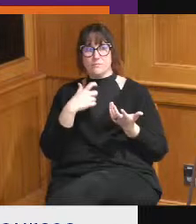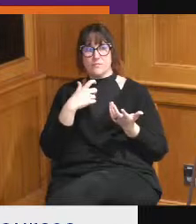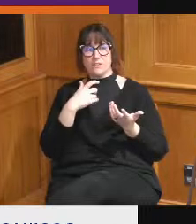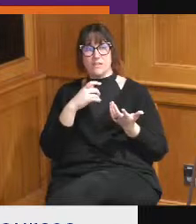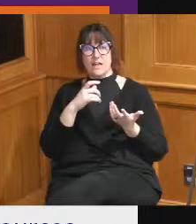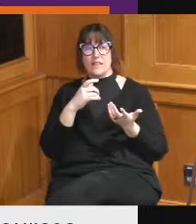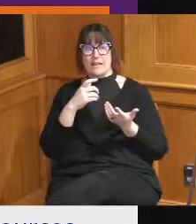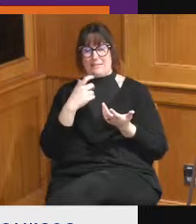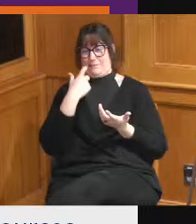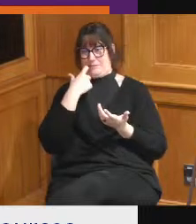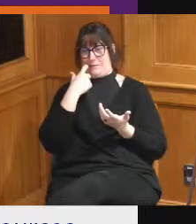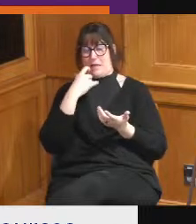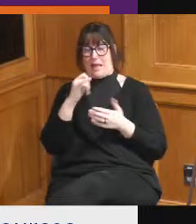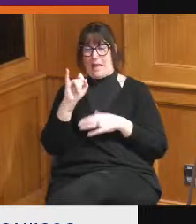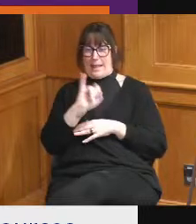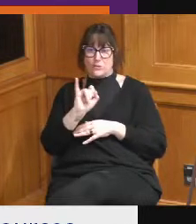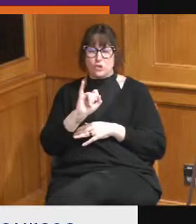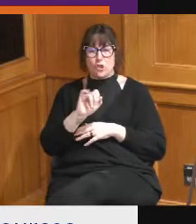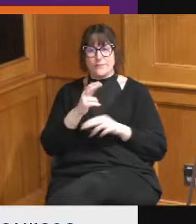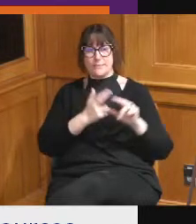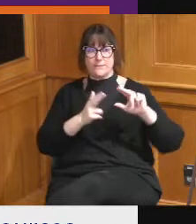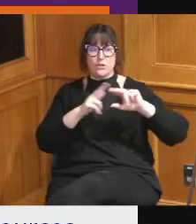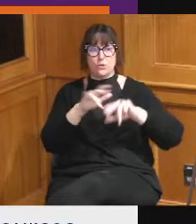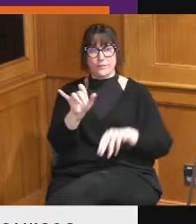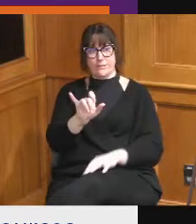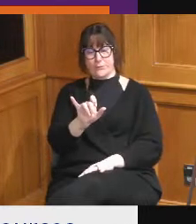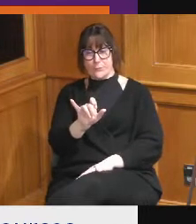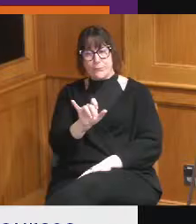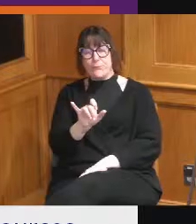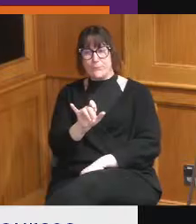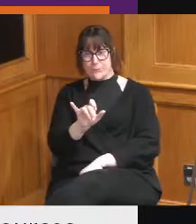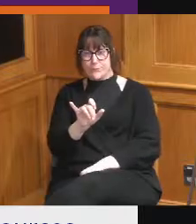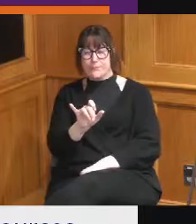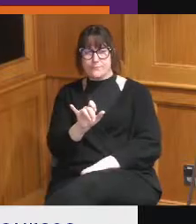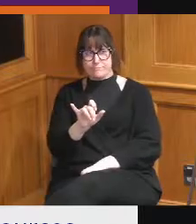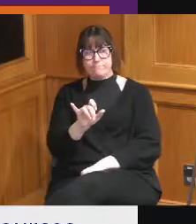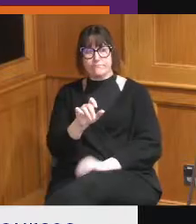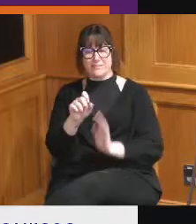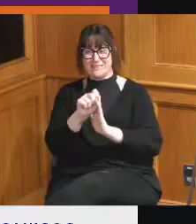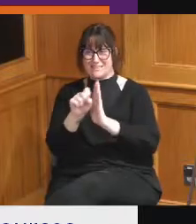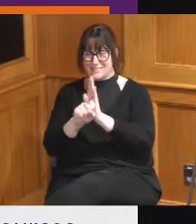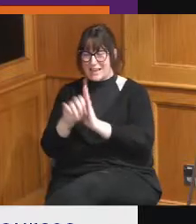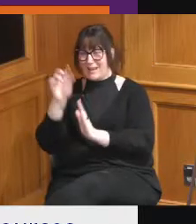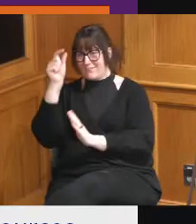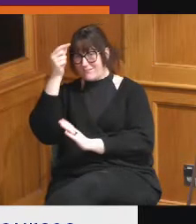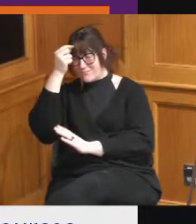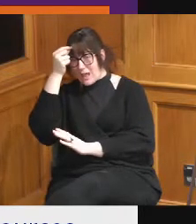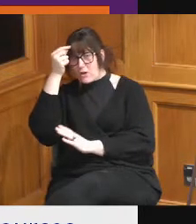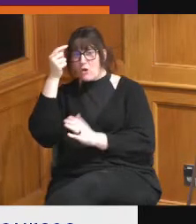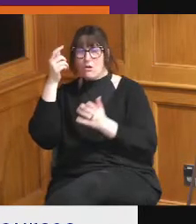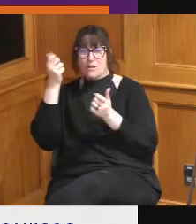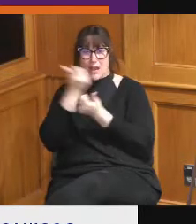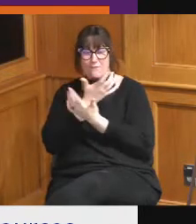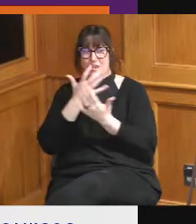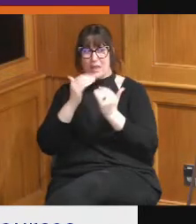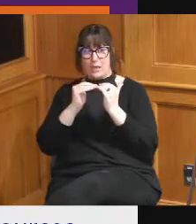even more recently the state and federal sources have stayed flat which meant that you know if the